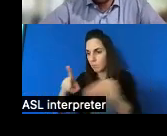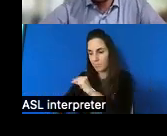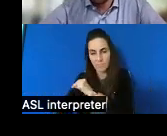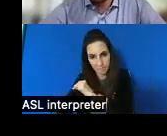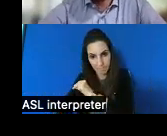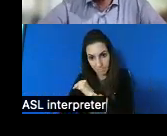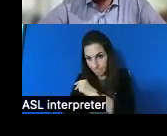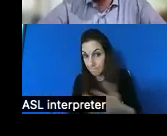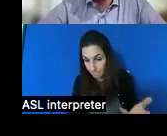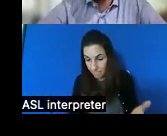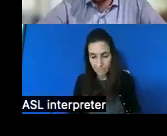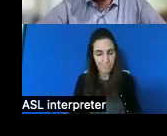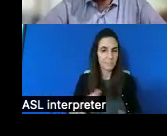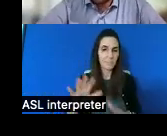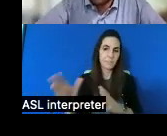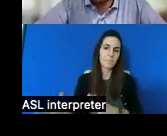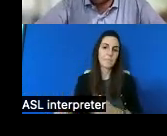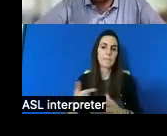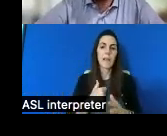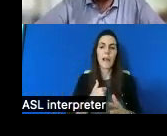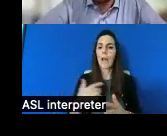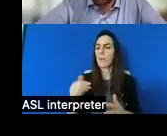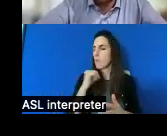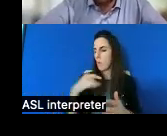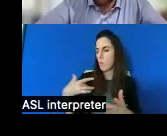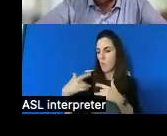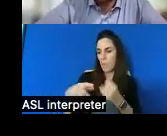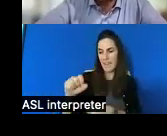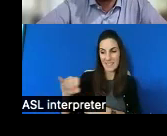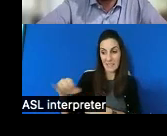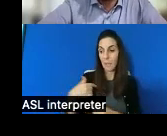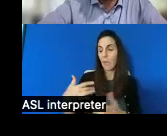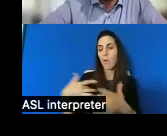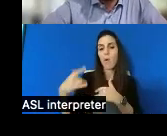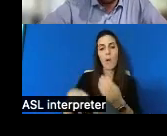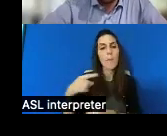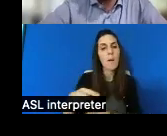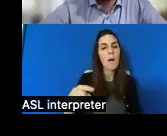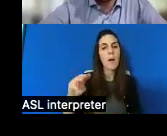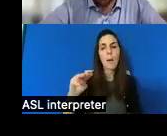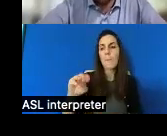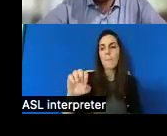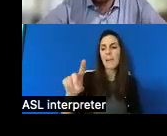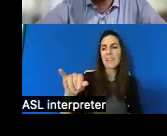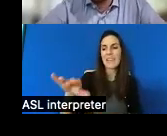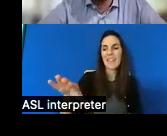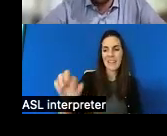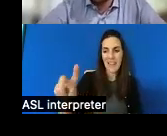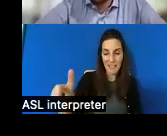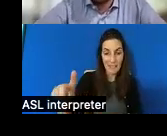I'm more worried about the Medicaid benefit more than SSI right but they can always disqualify that